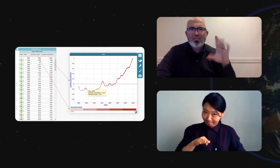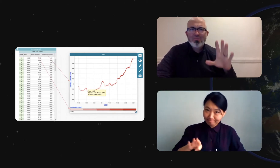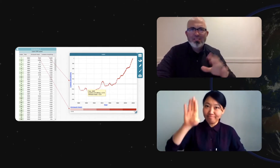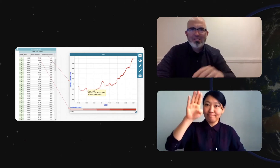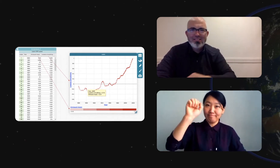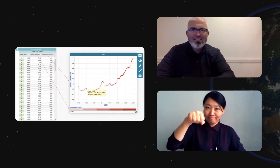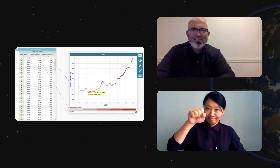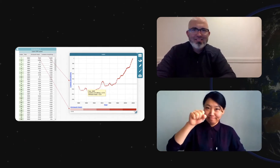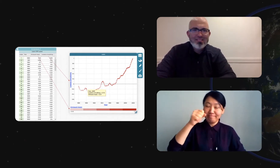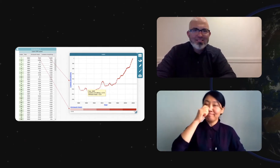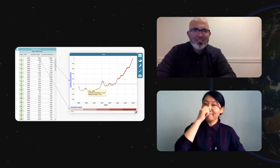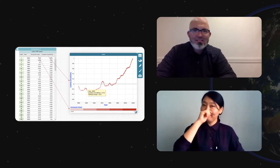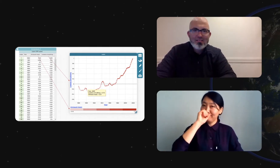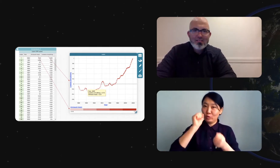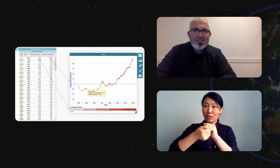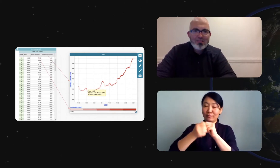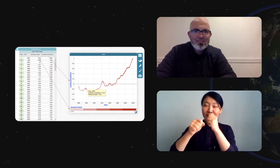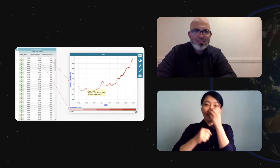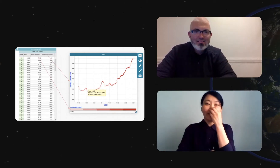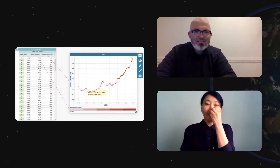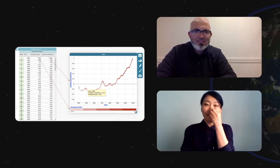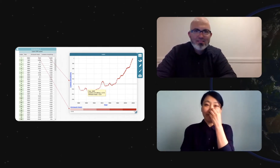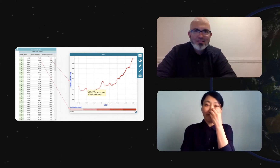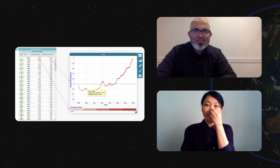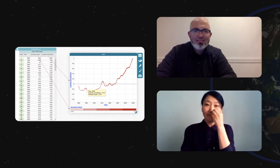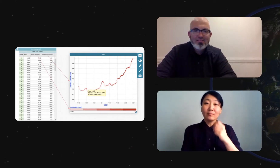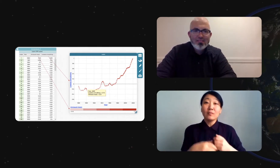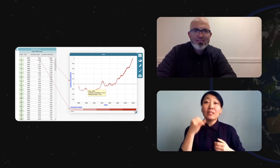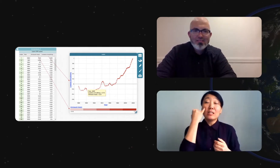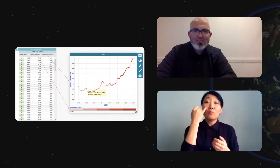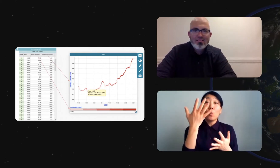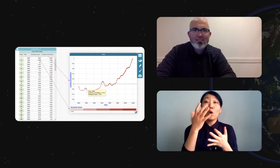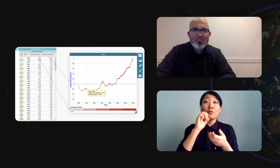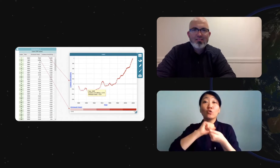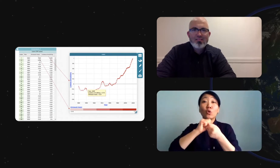Yes, it definitely changes.